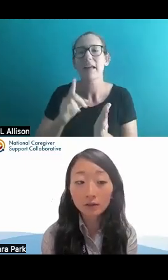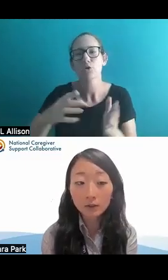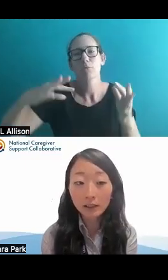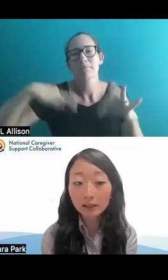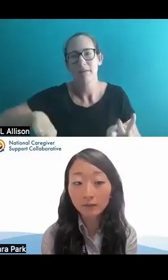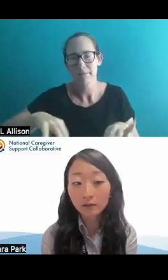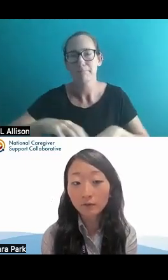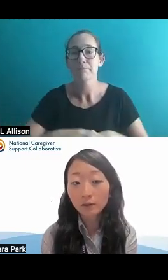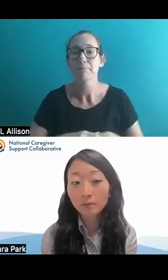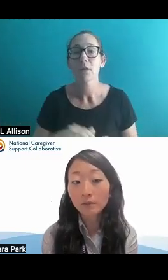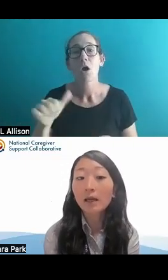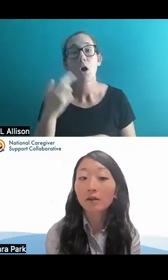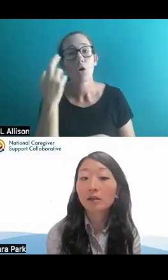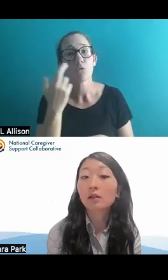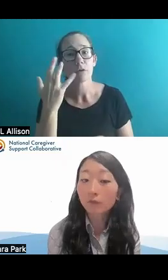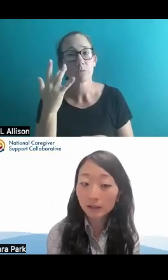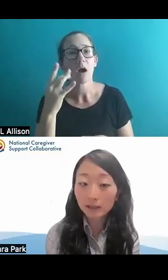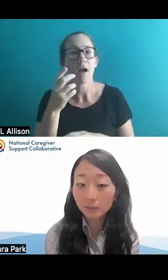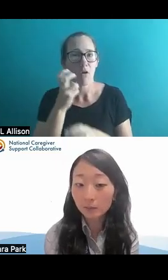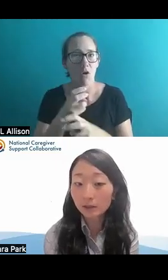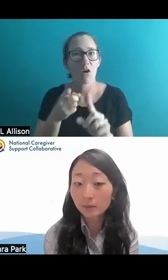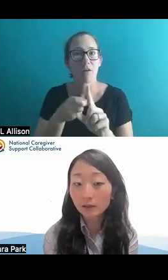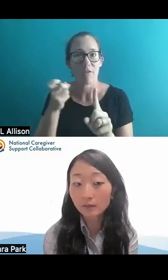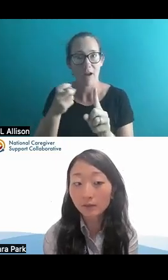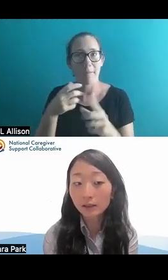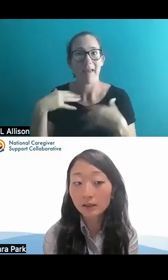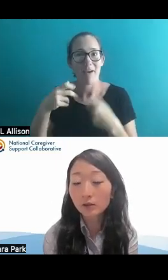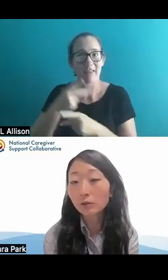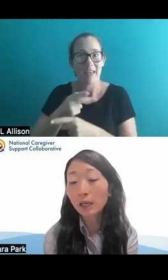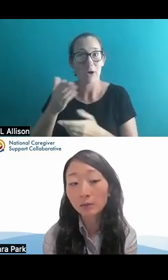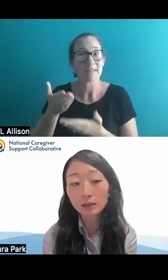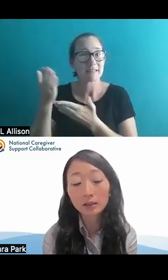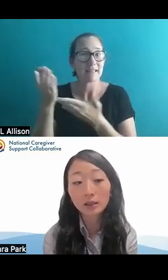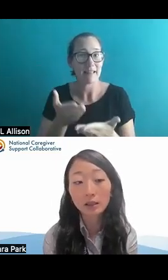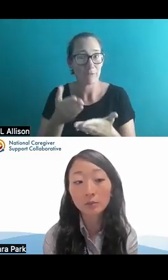reason why it's difficult from a healthcare delivery systems perspective is due to payment.